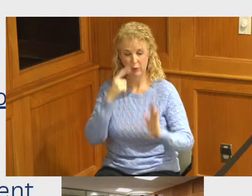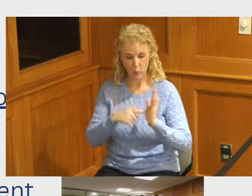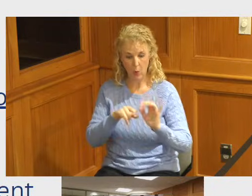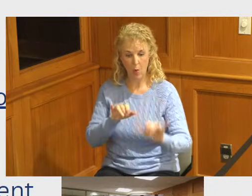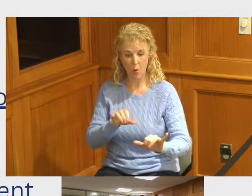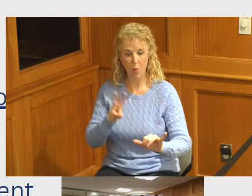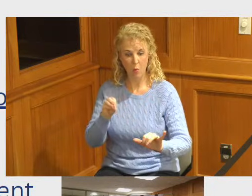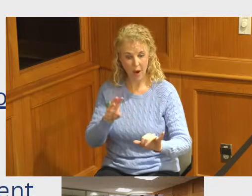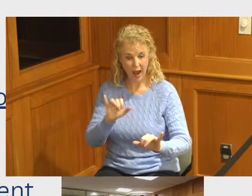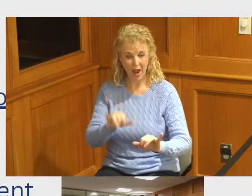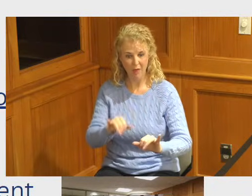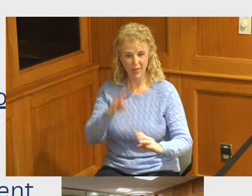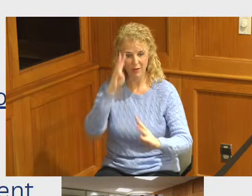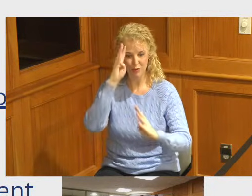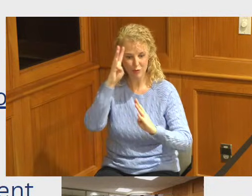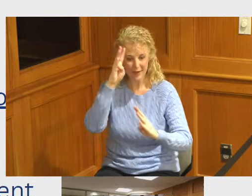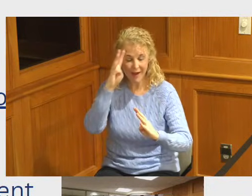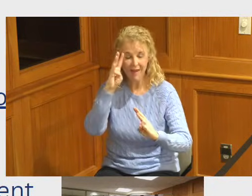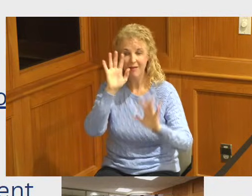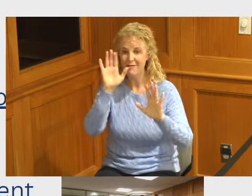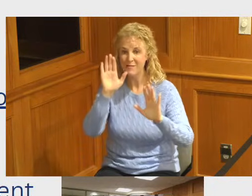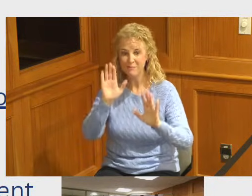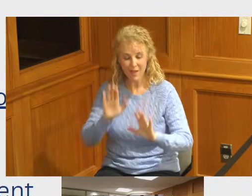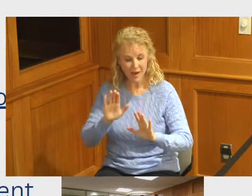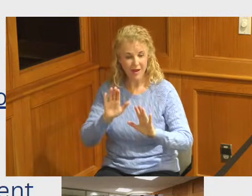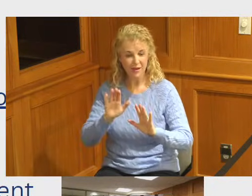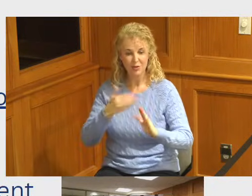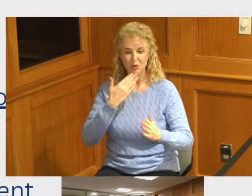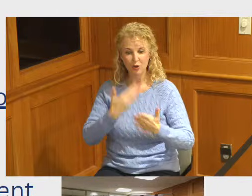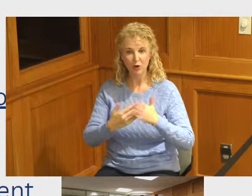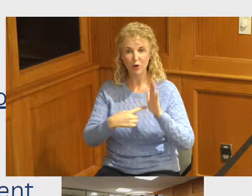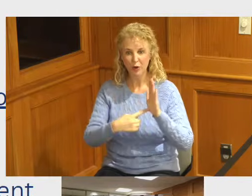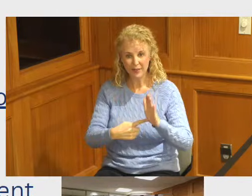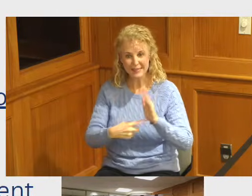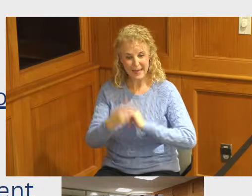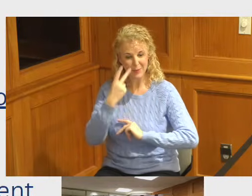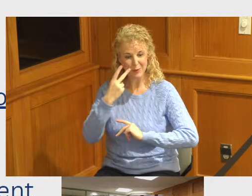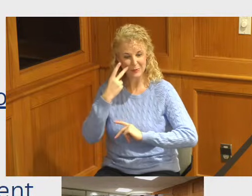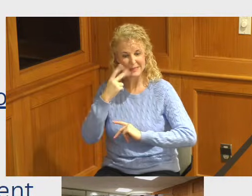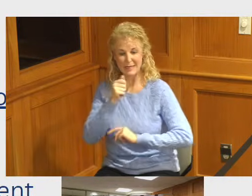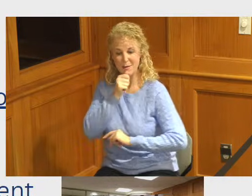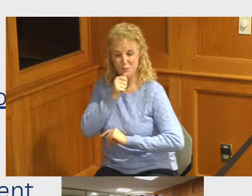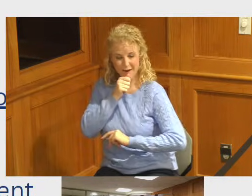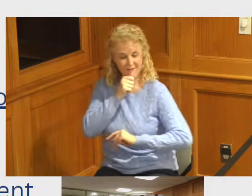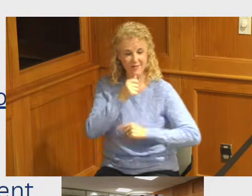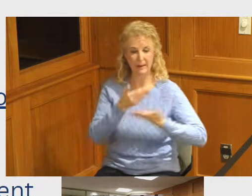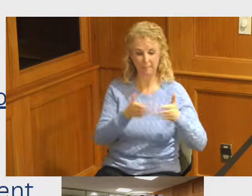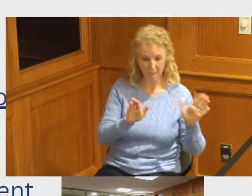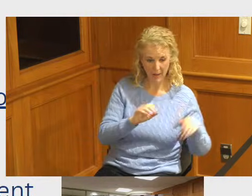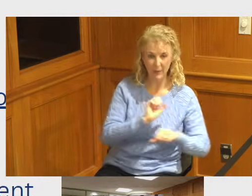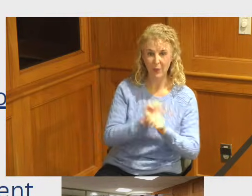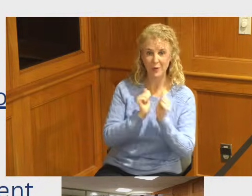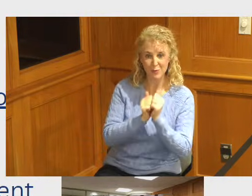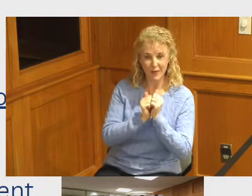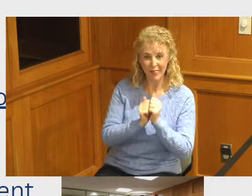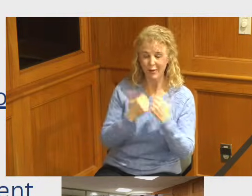the innovation of this program between local governments and the CDFI working together. Um, so there's more examples of this, but this is just something that I think we take seriously